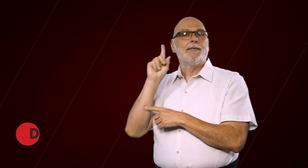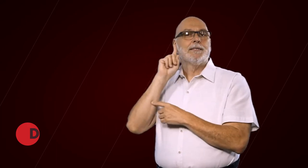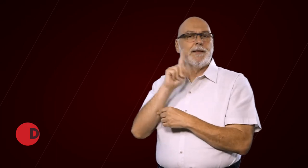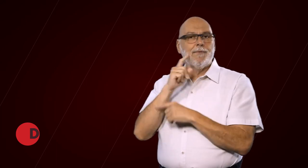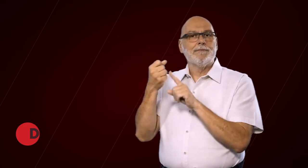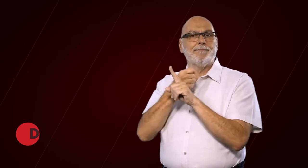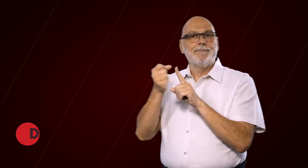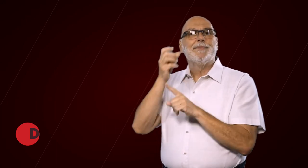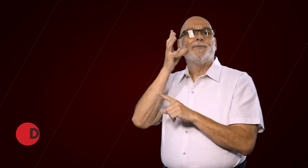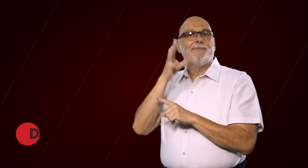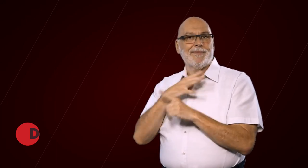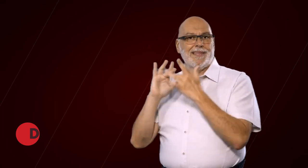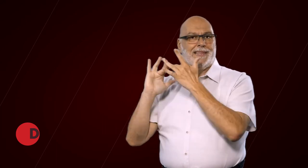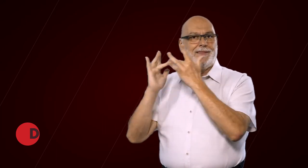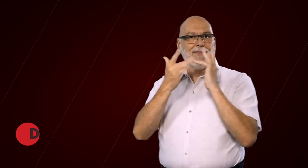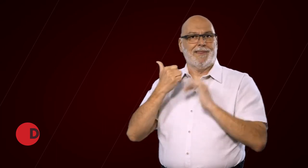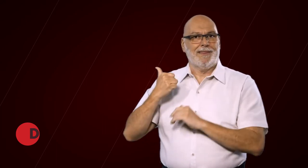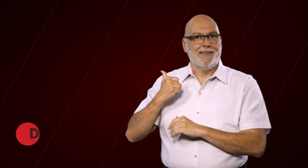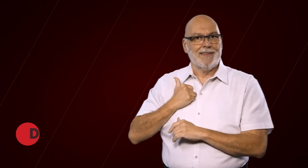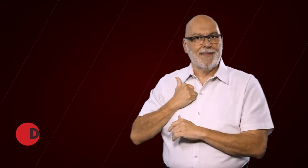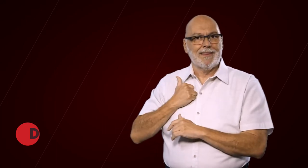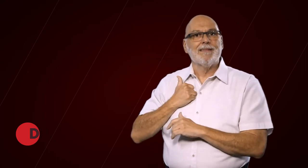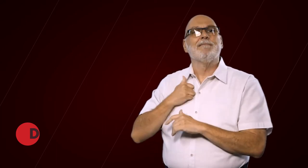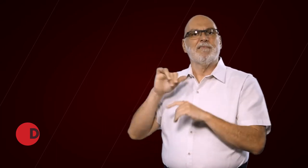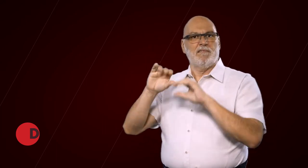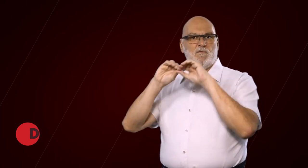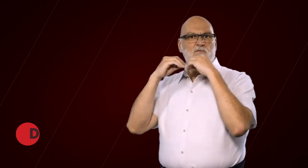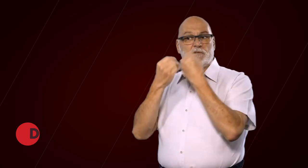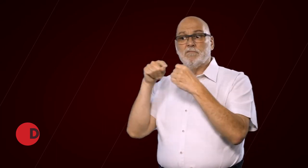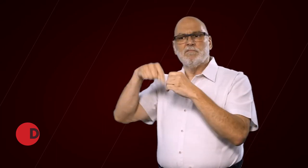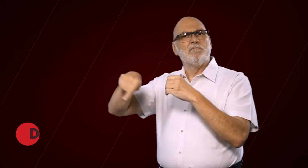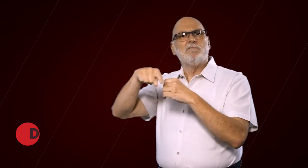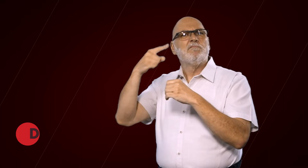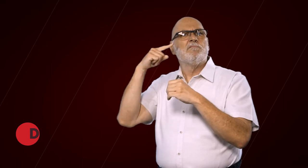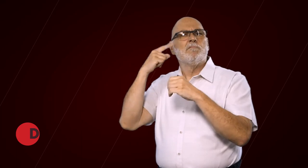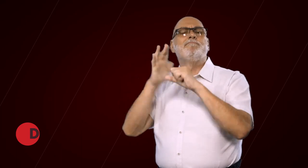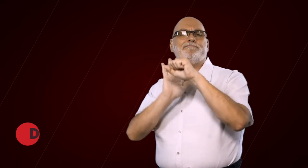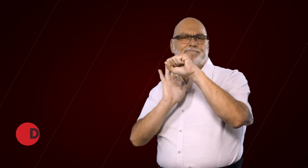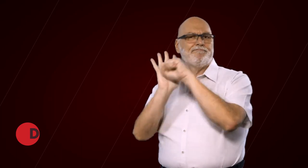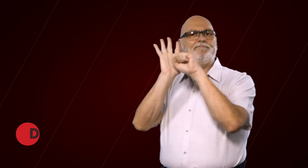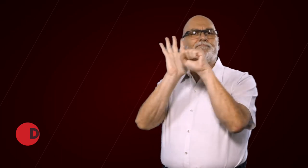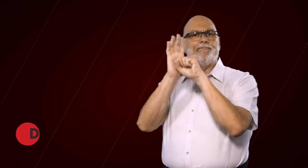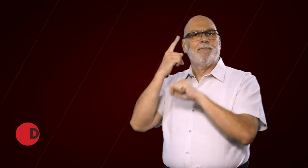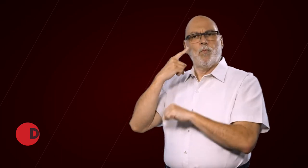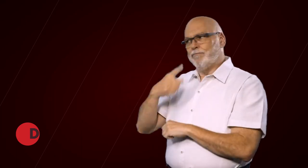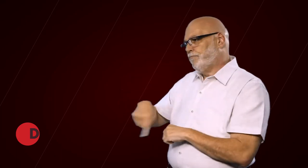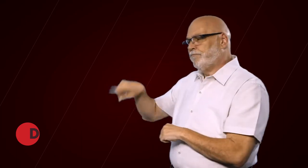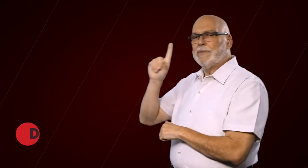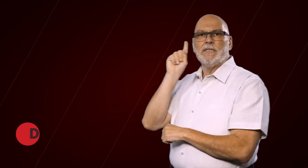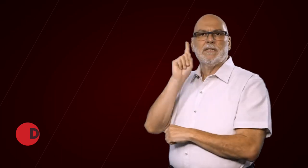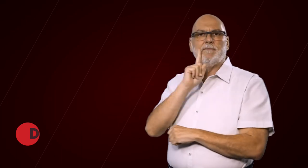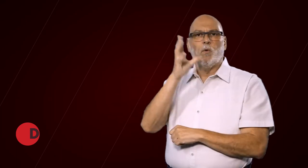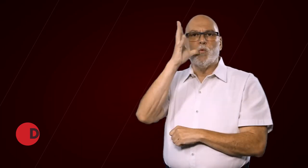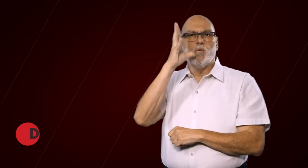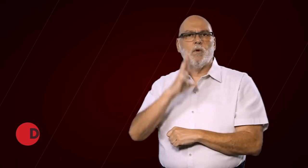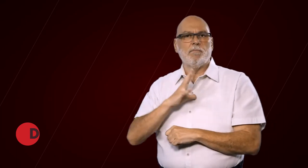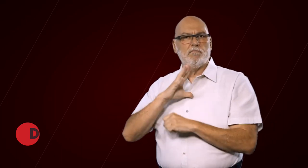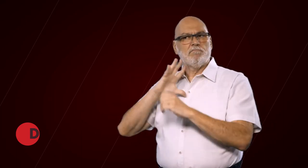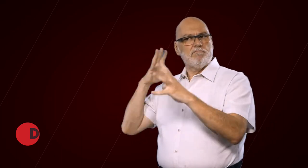an organization that advocates Deaf women of all backgrounds.